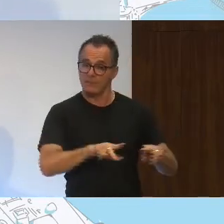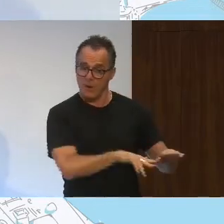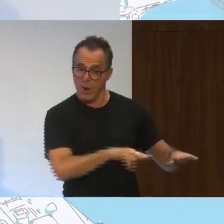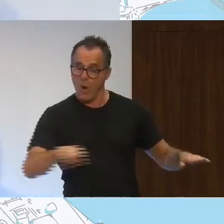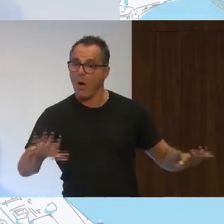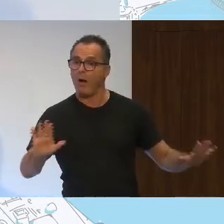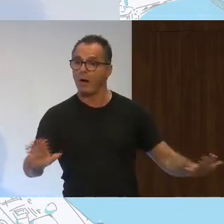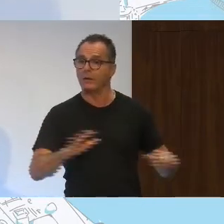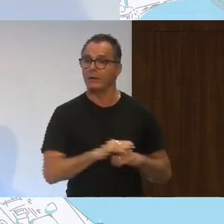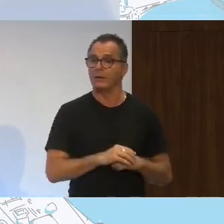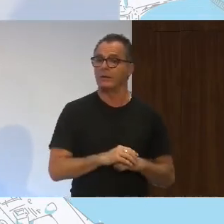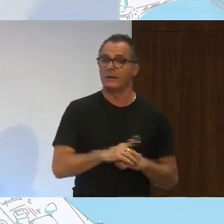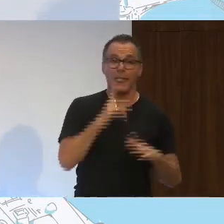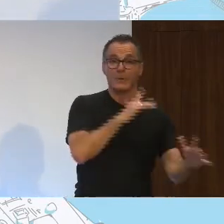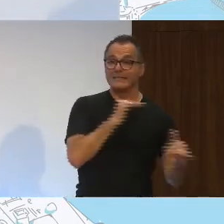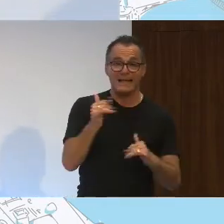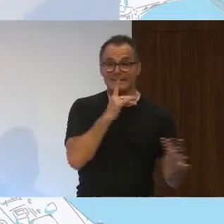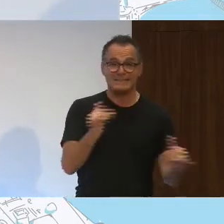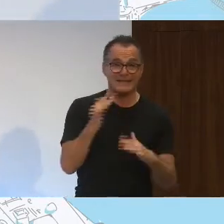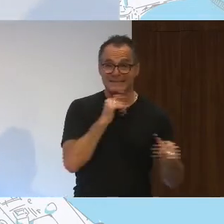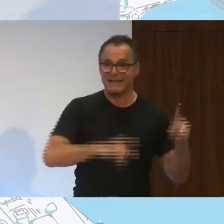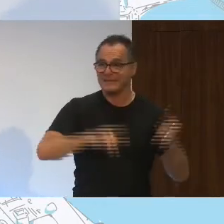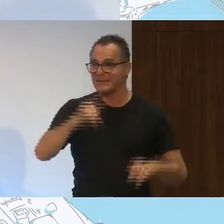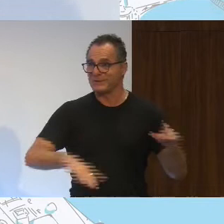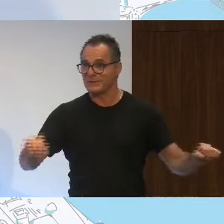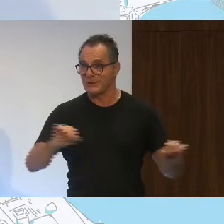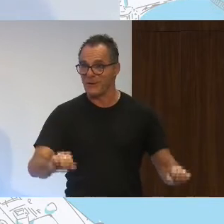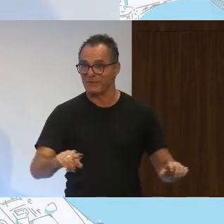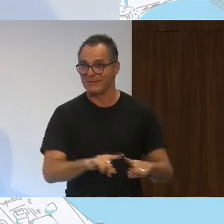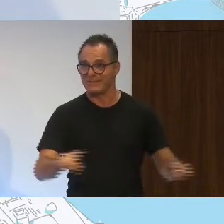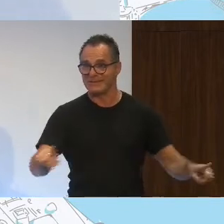various sofas around the university and that was interesting conversations now is not ill. We just test driving the sofa.